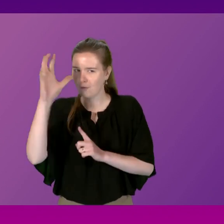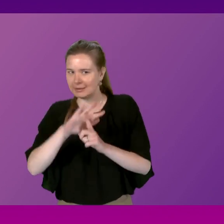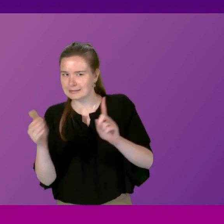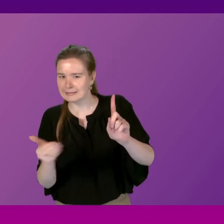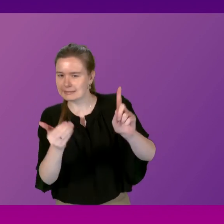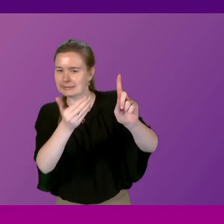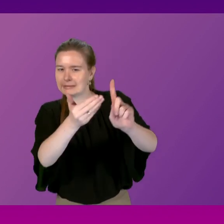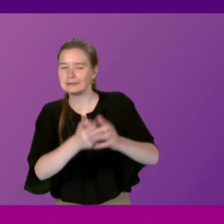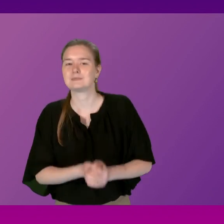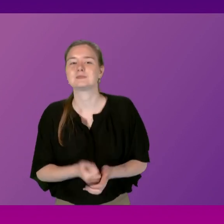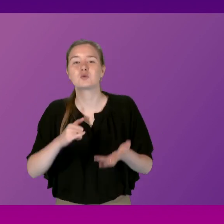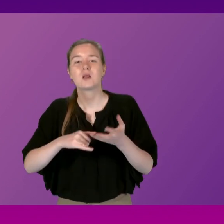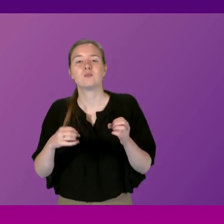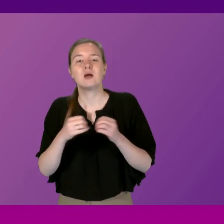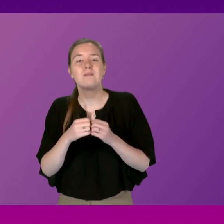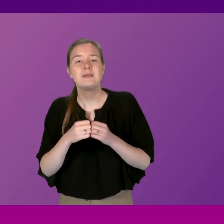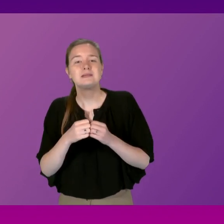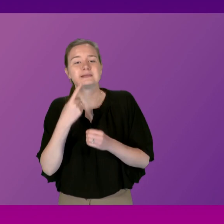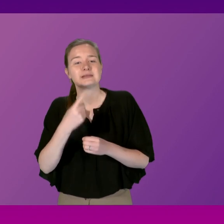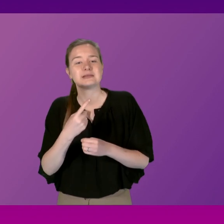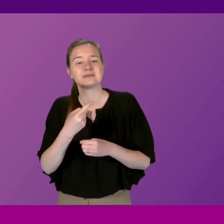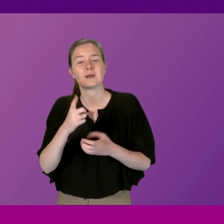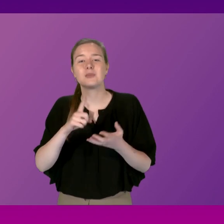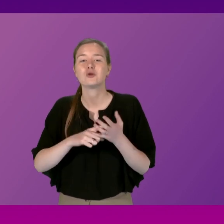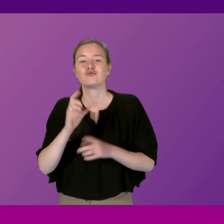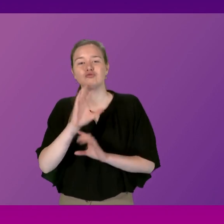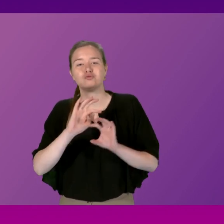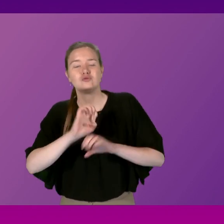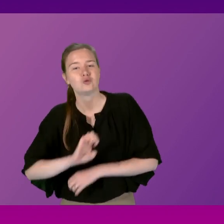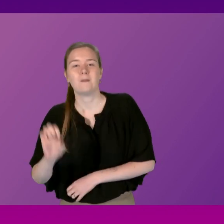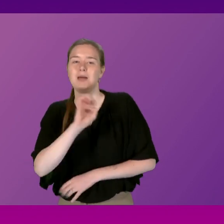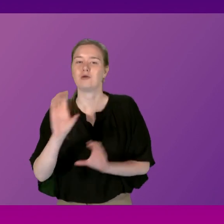Suella Braverman advocates withdrawing from the European convention on human rights.